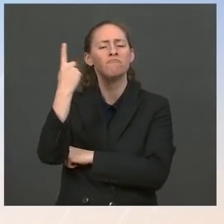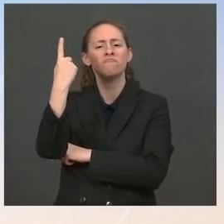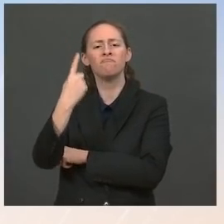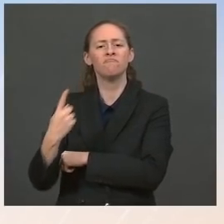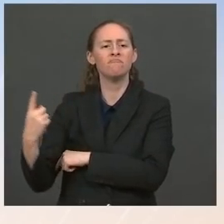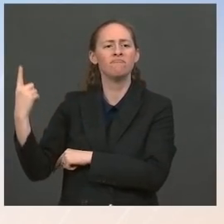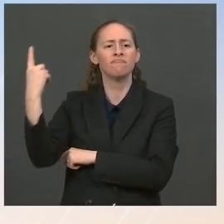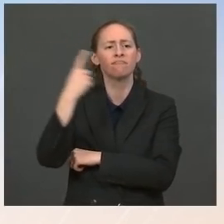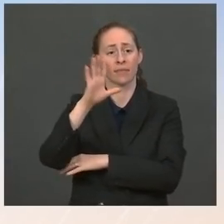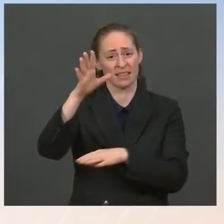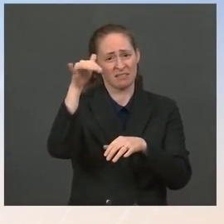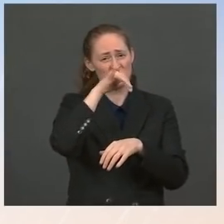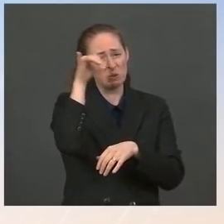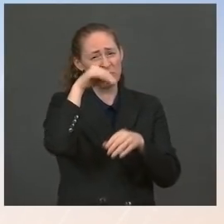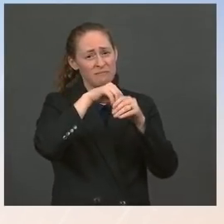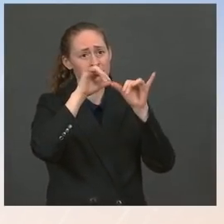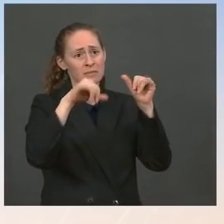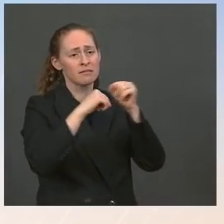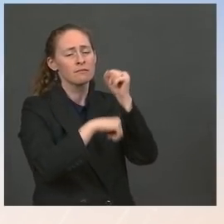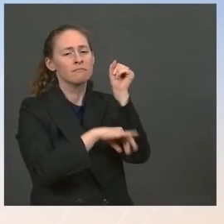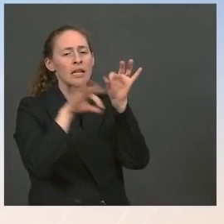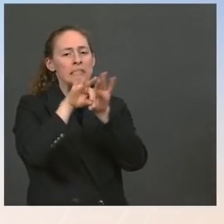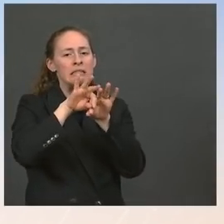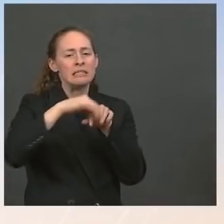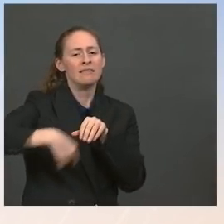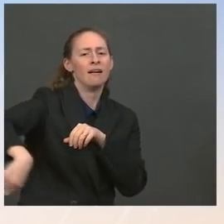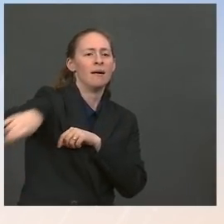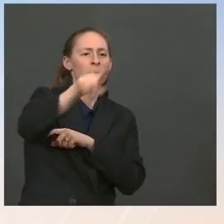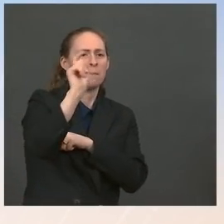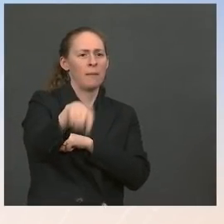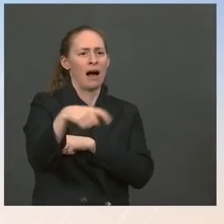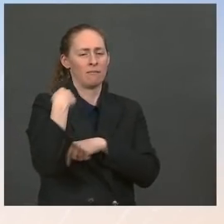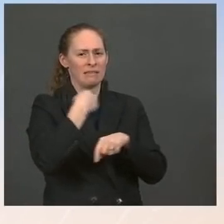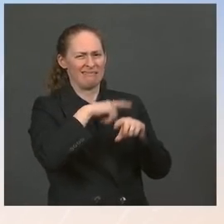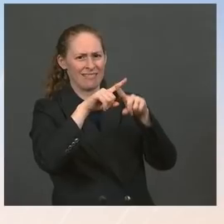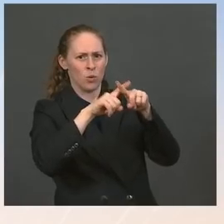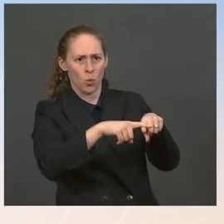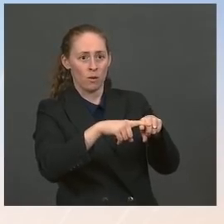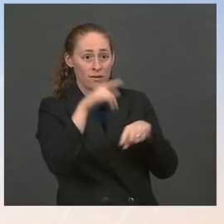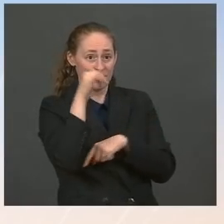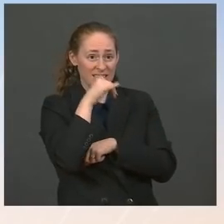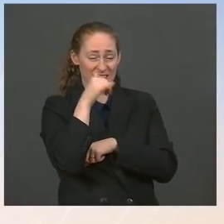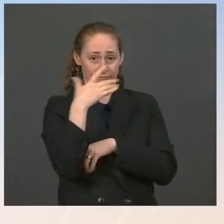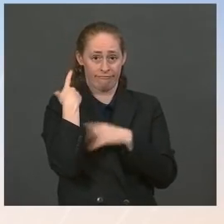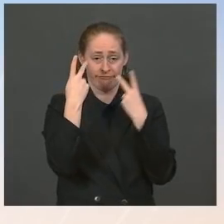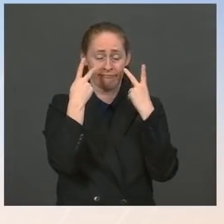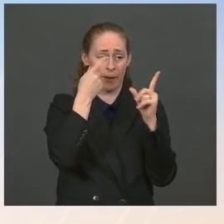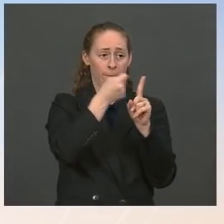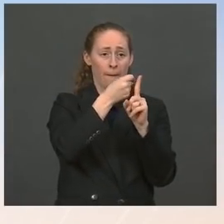that when it's not there to serve us in the right way, all of us are impacted. But when it is -- when it's strong --